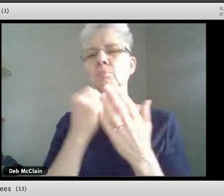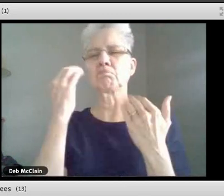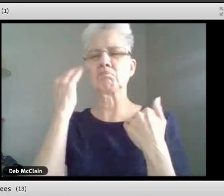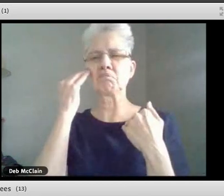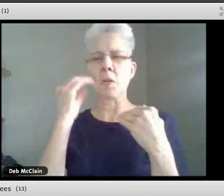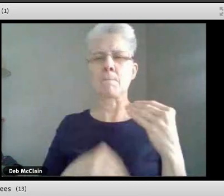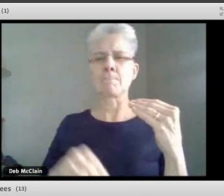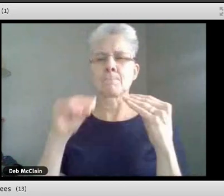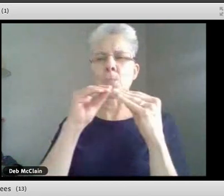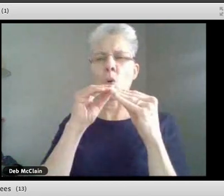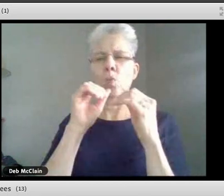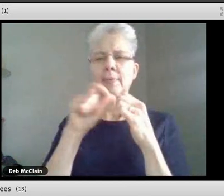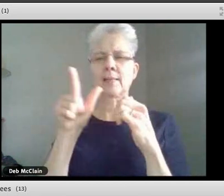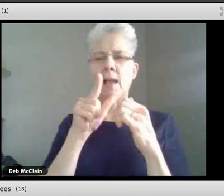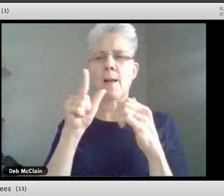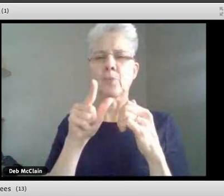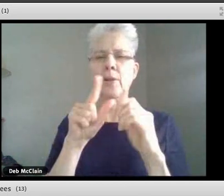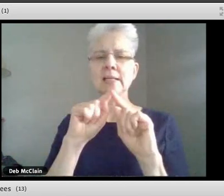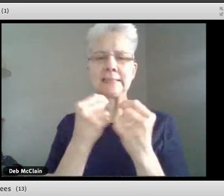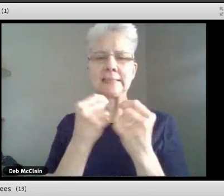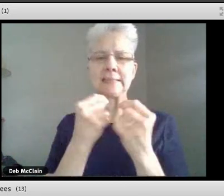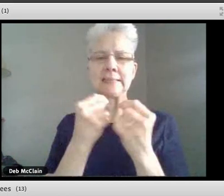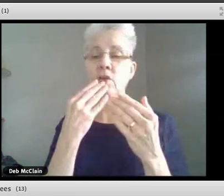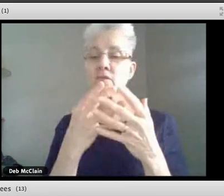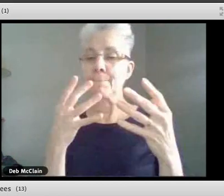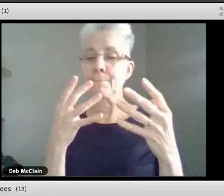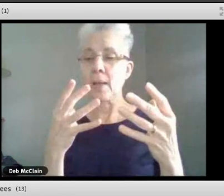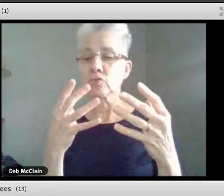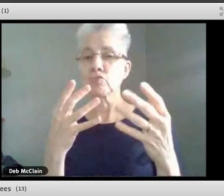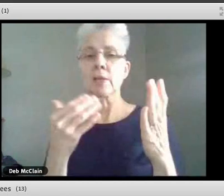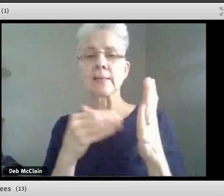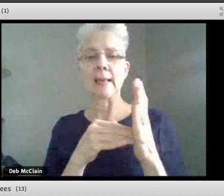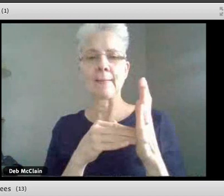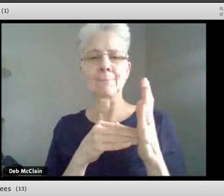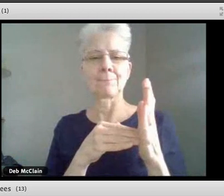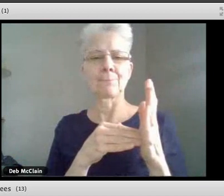Again, please... You're going to get the handout for this presentation.